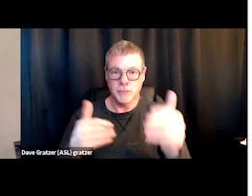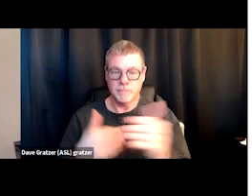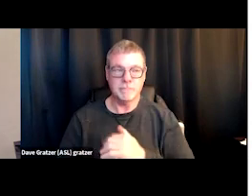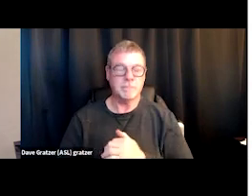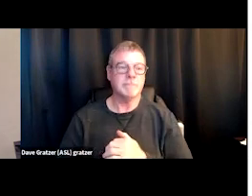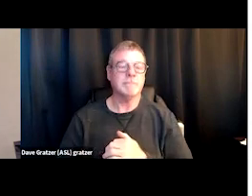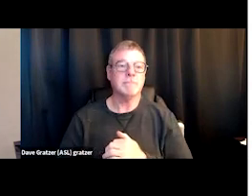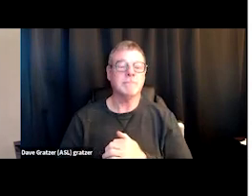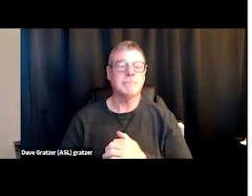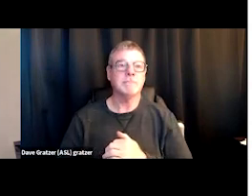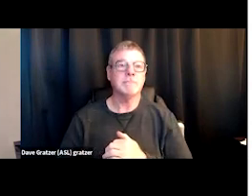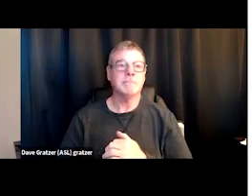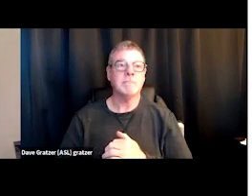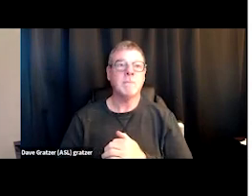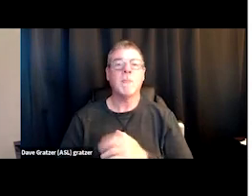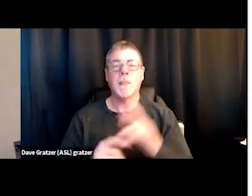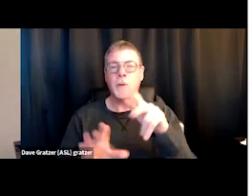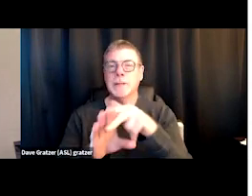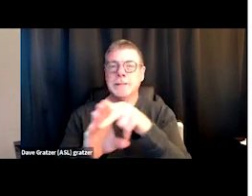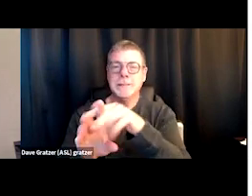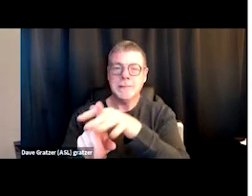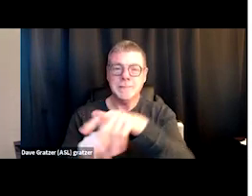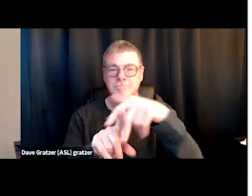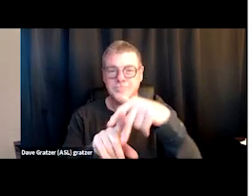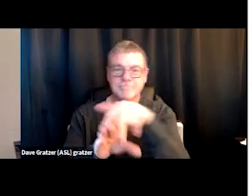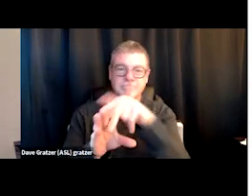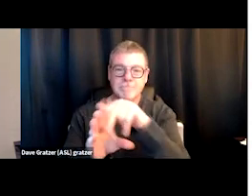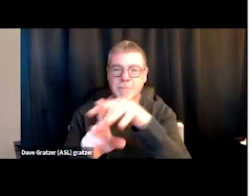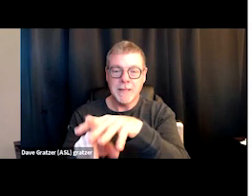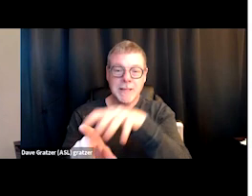So I really pivoted away from my little dream